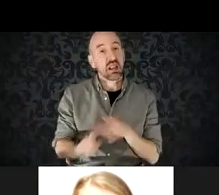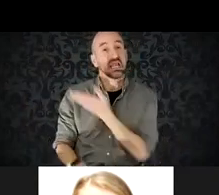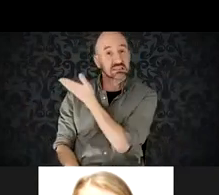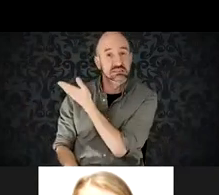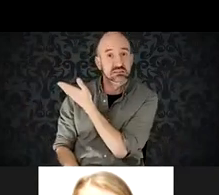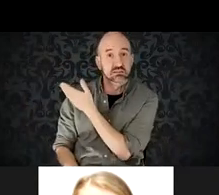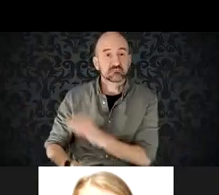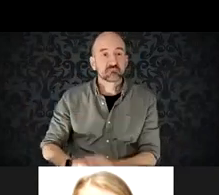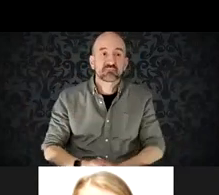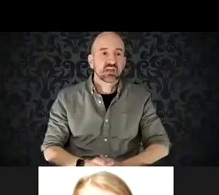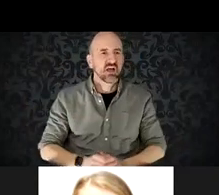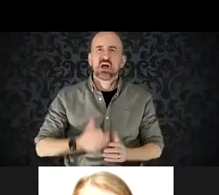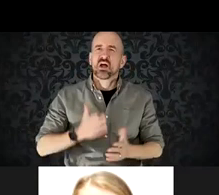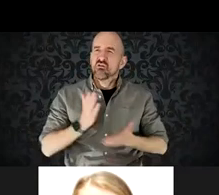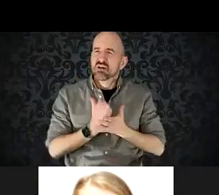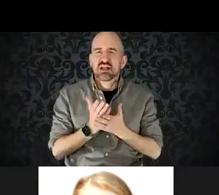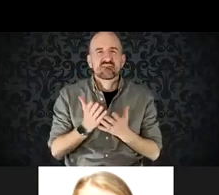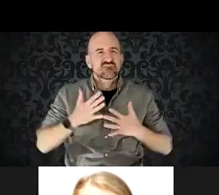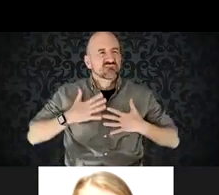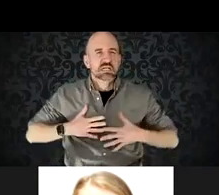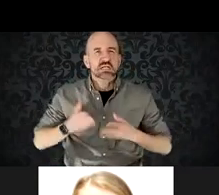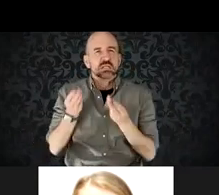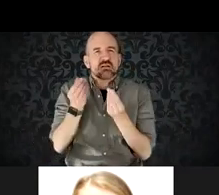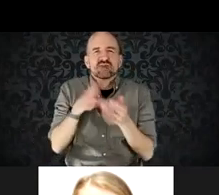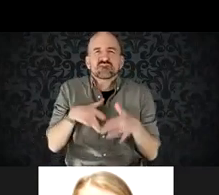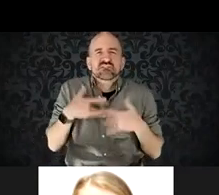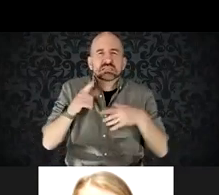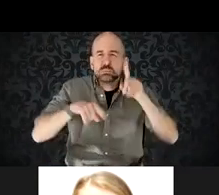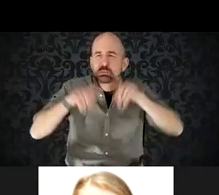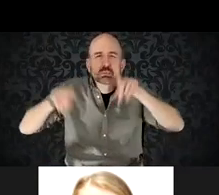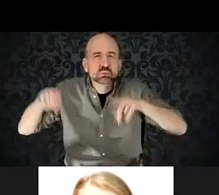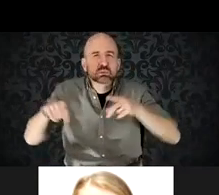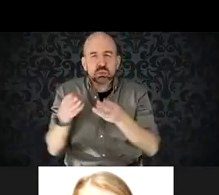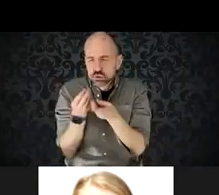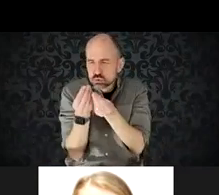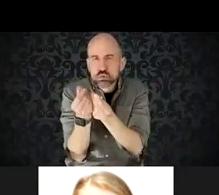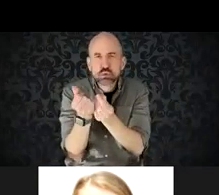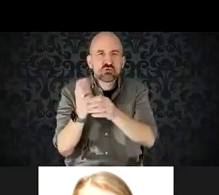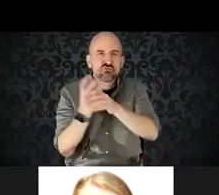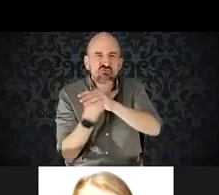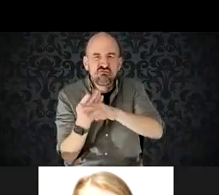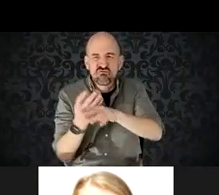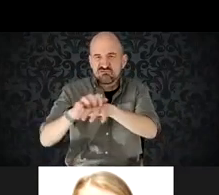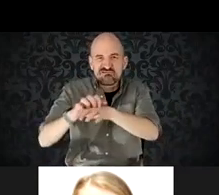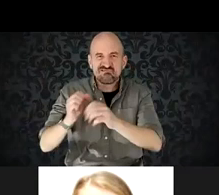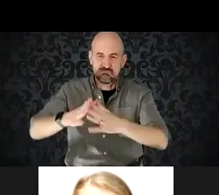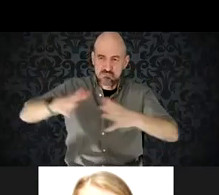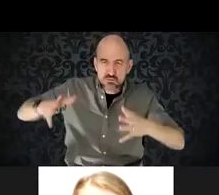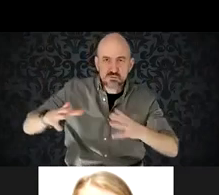around the building where there are these green spaces. The whole idea is we wanted to link the spaces up and of